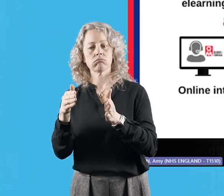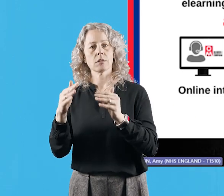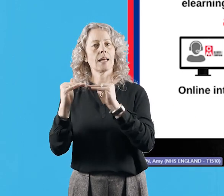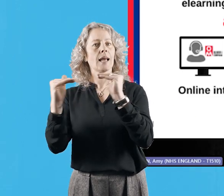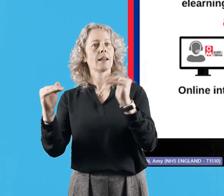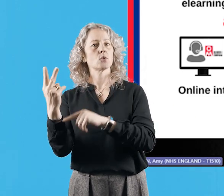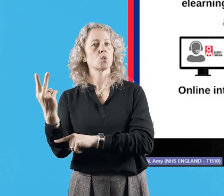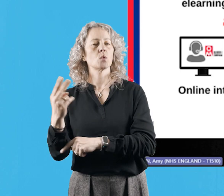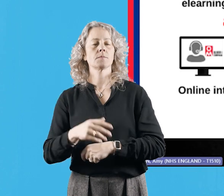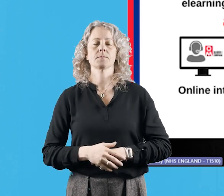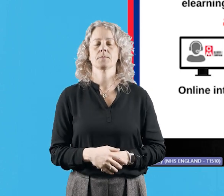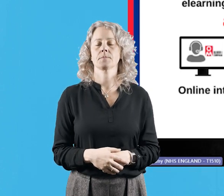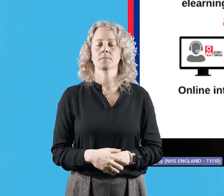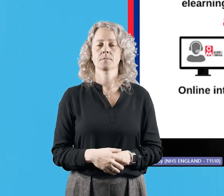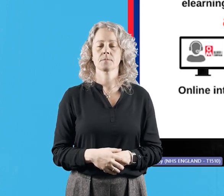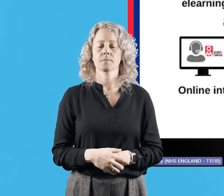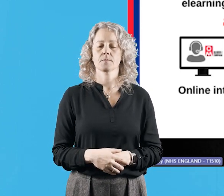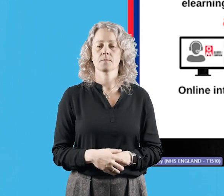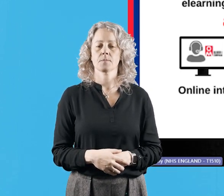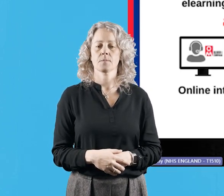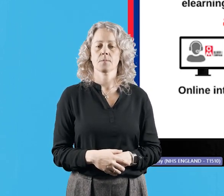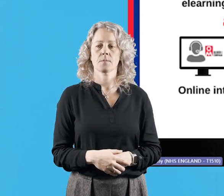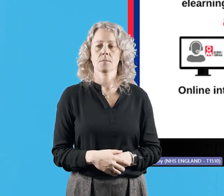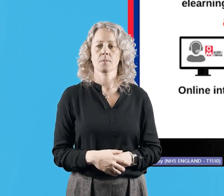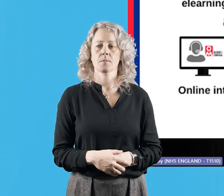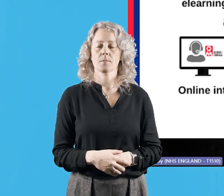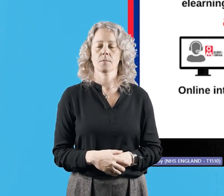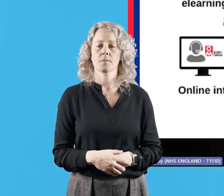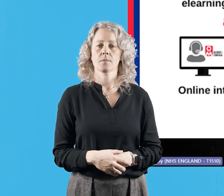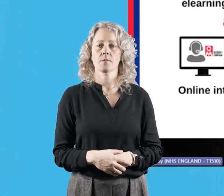training. So as I said it could be a couple of weeks, probably